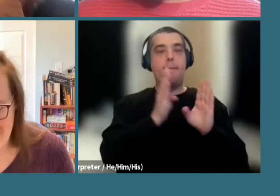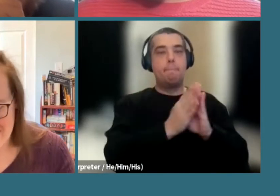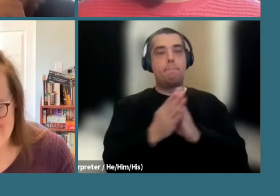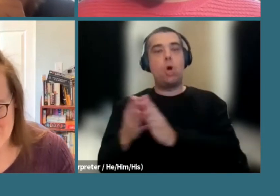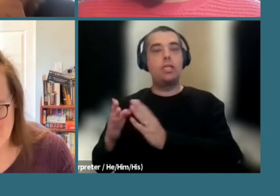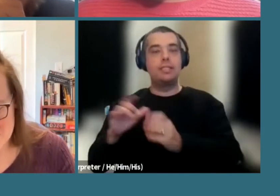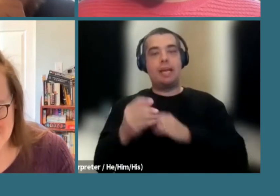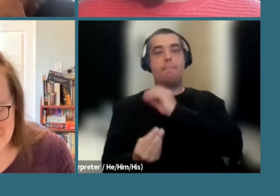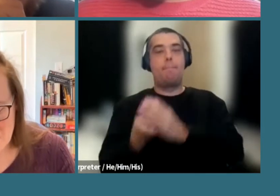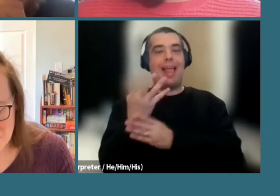And the words that I came up